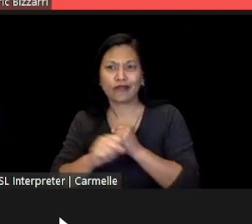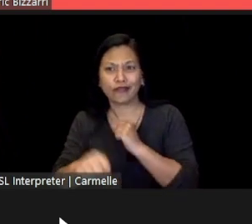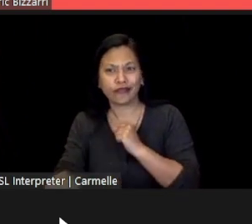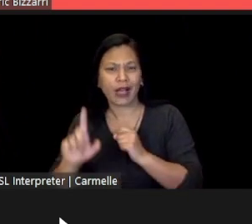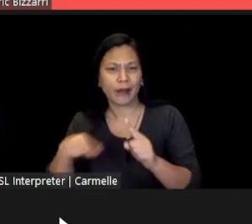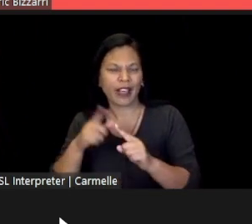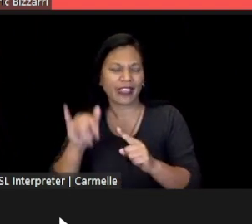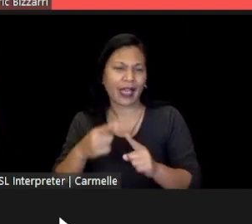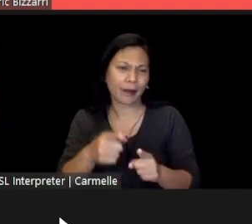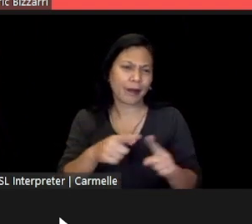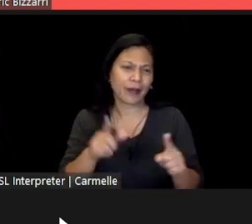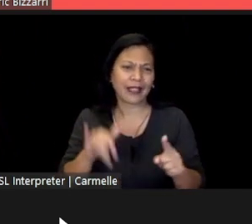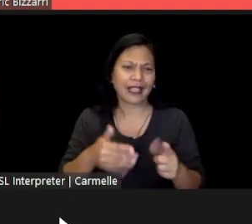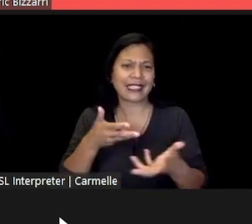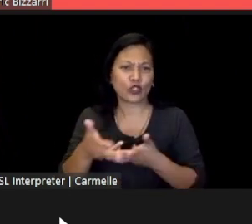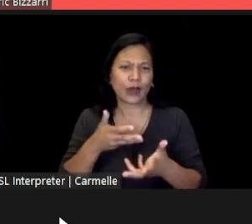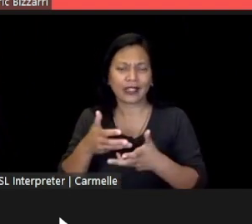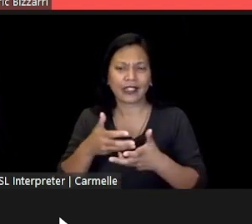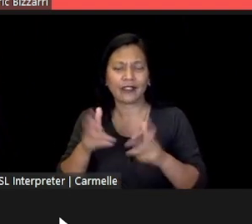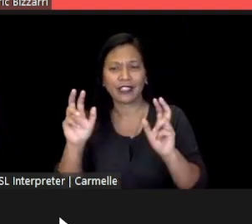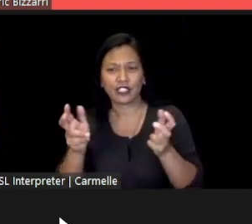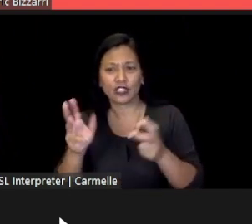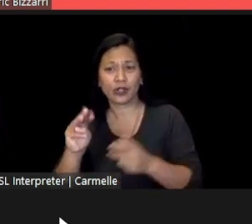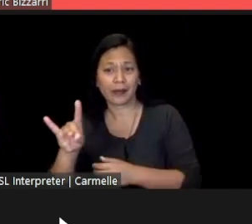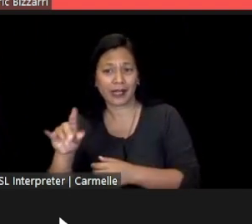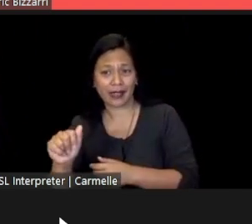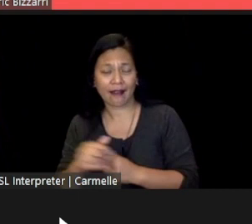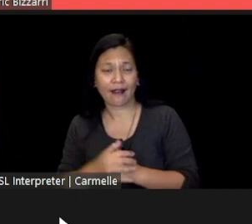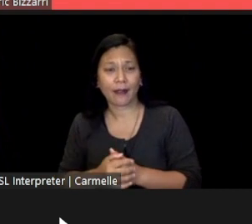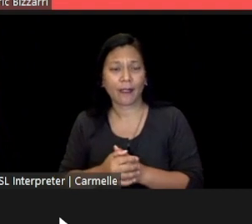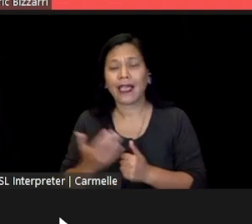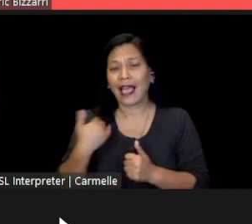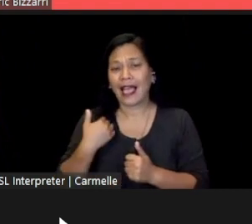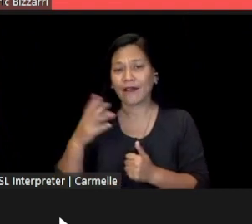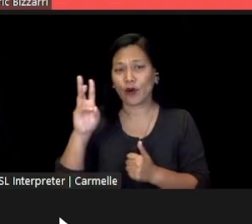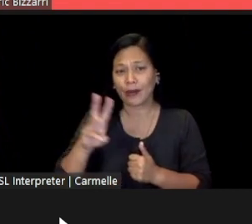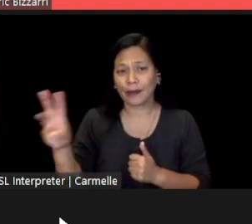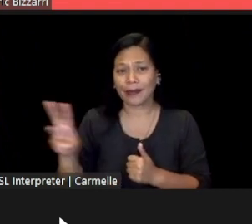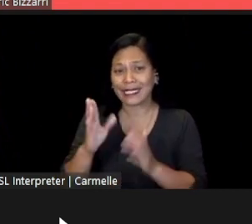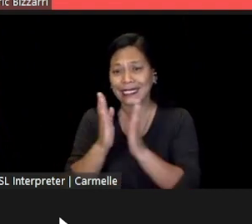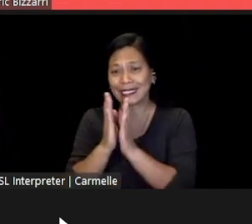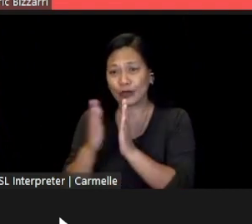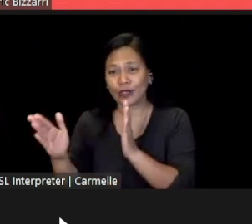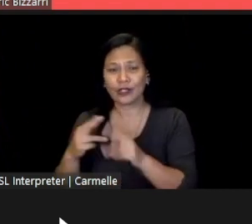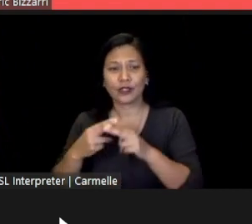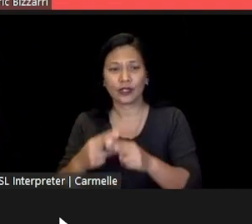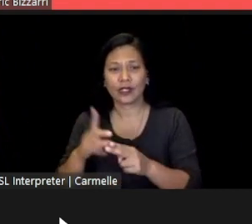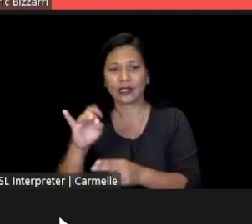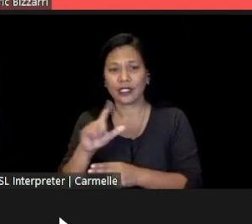our interactive digital media side. There is a web series program the Digital Linear Series Program.